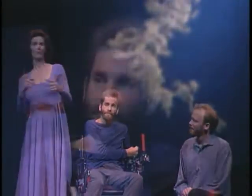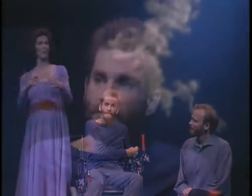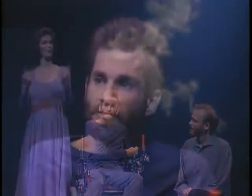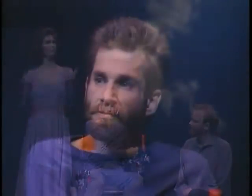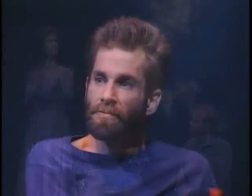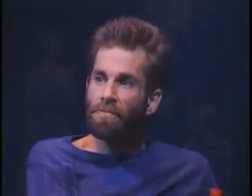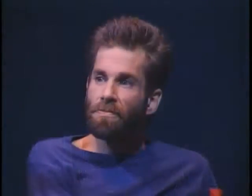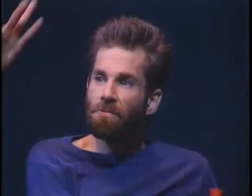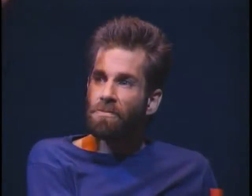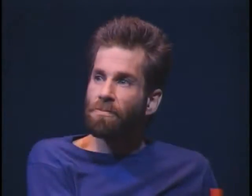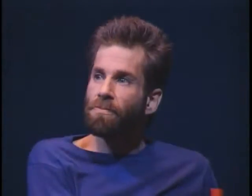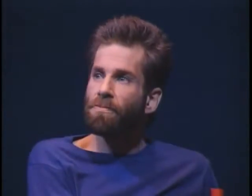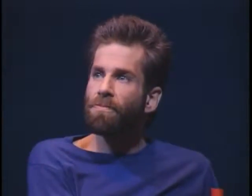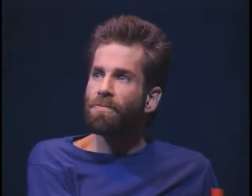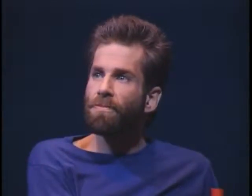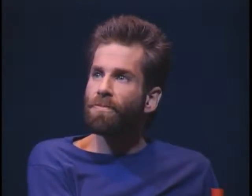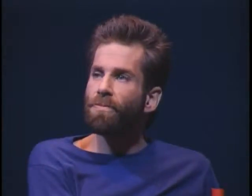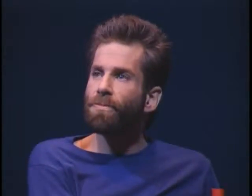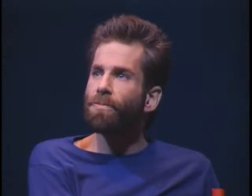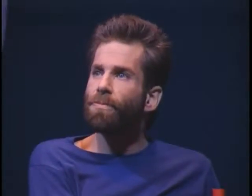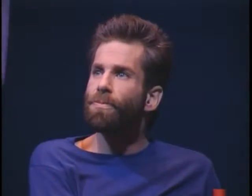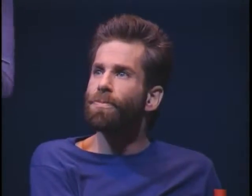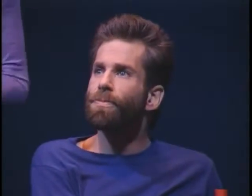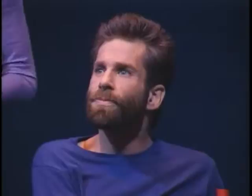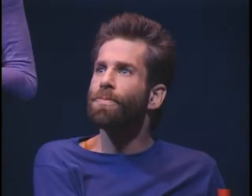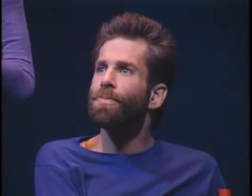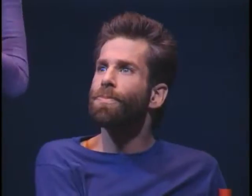it's important